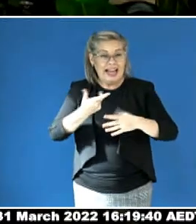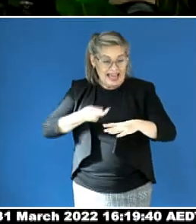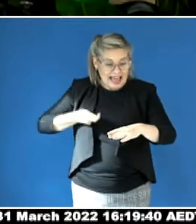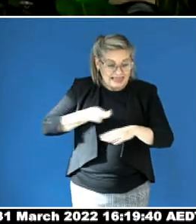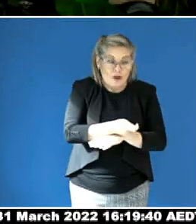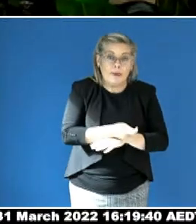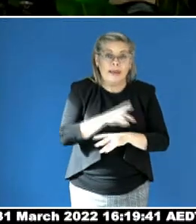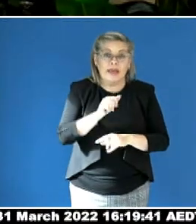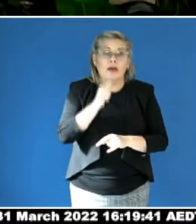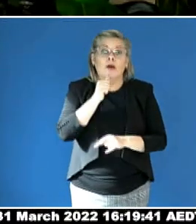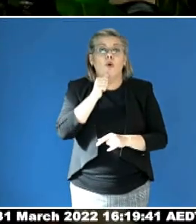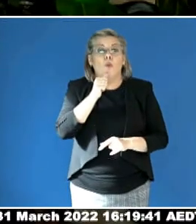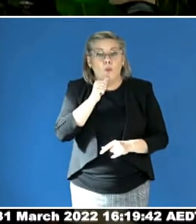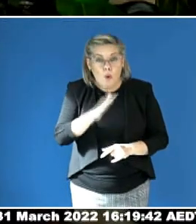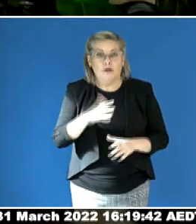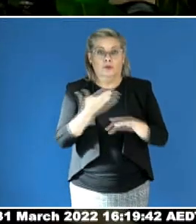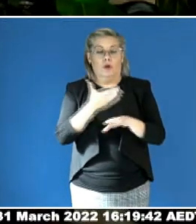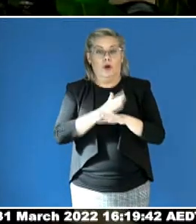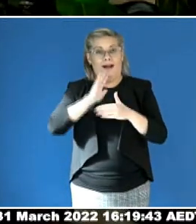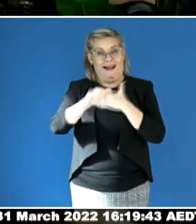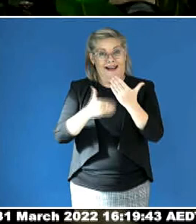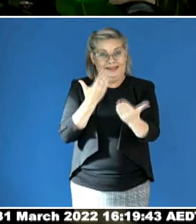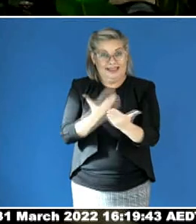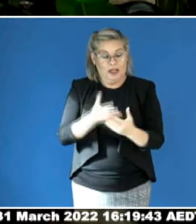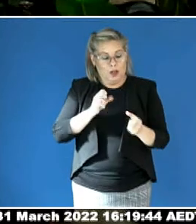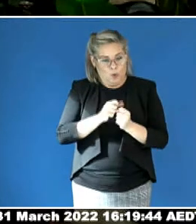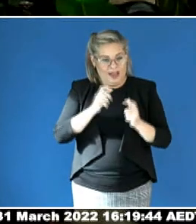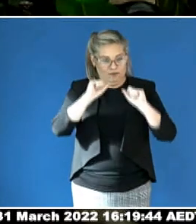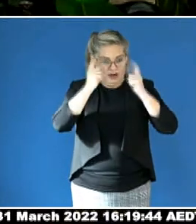We are here today talking to the lived experience of autistic females and gender-diverse people.